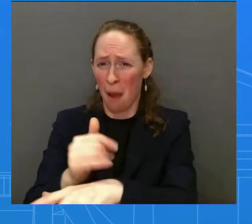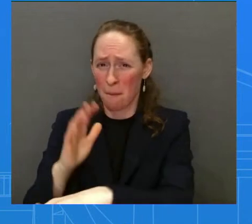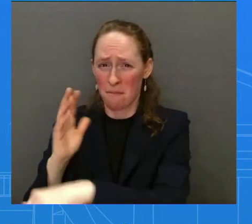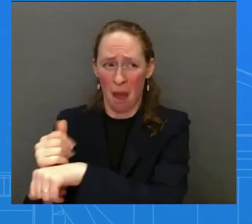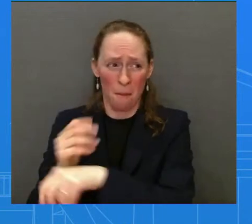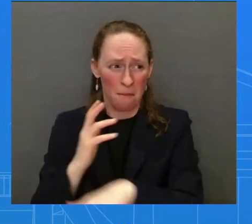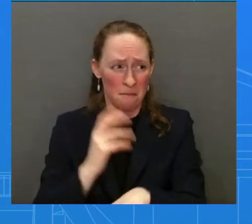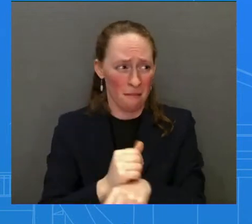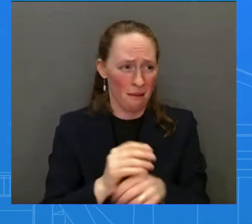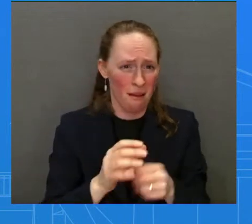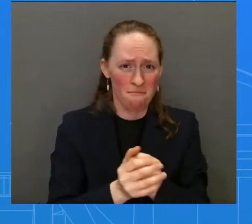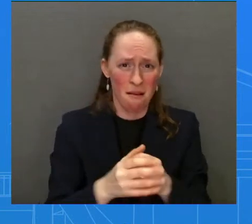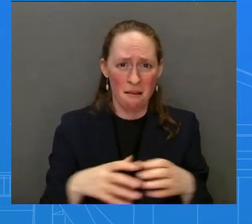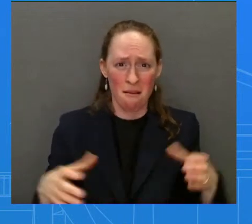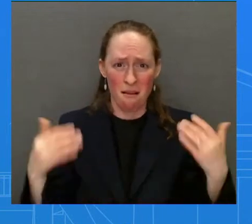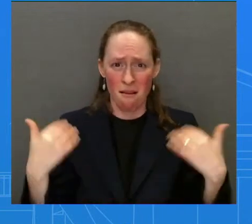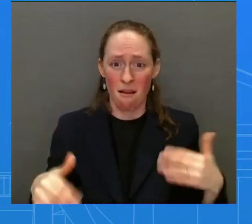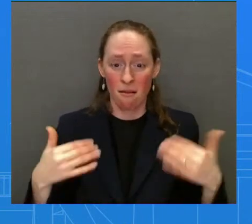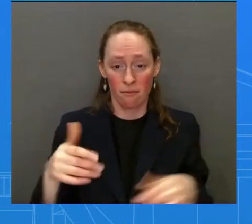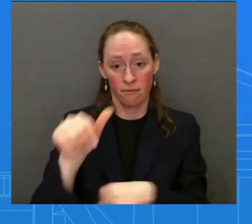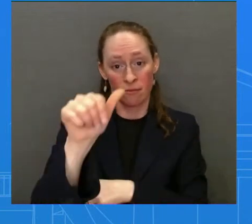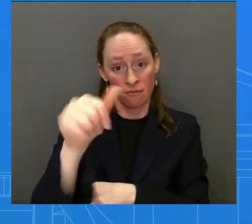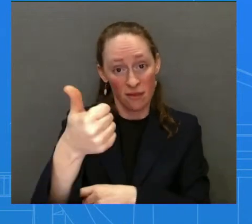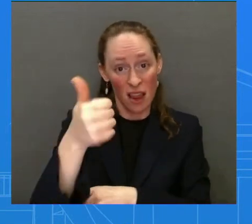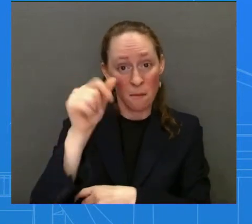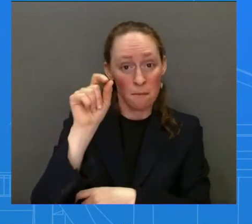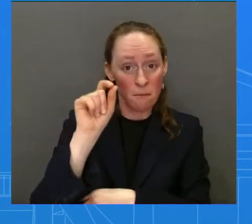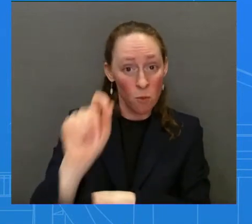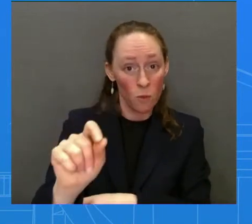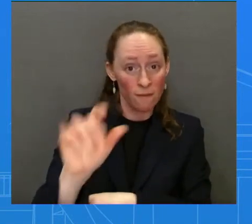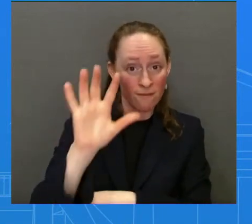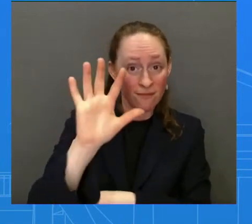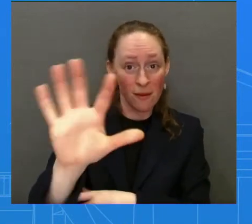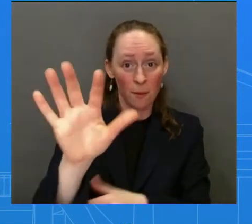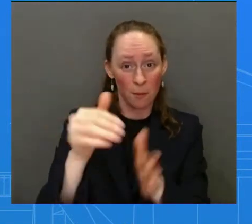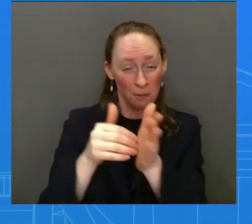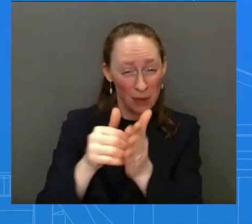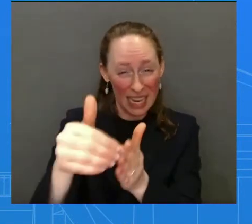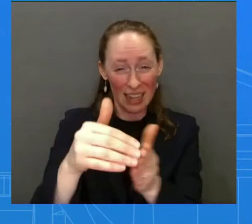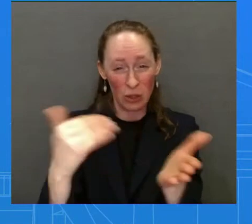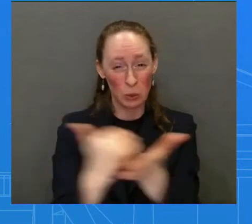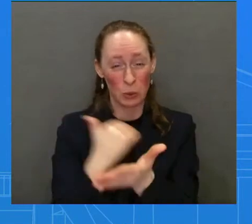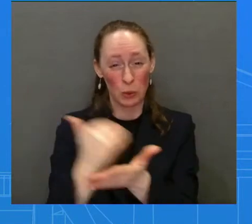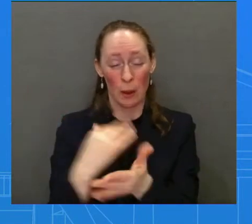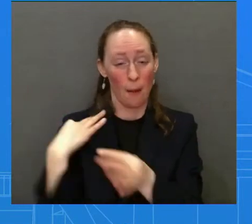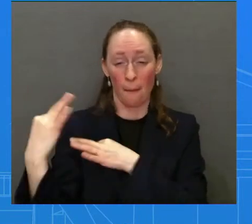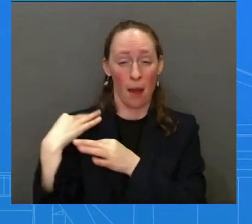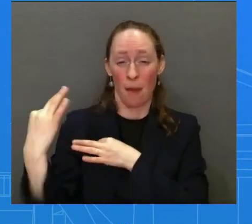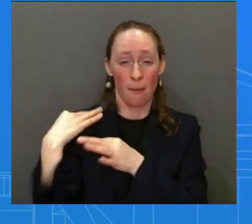that we have seen for small businesses. That's because of the work that we have done, starting with the American Rescue Plan.